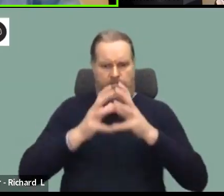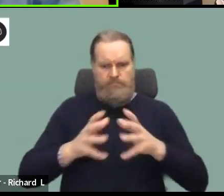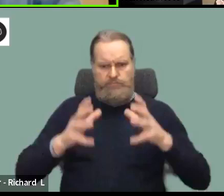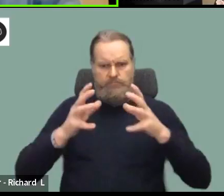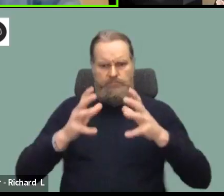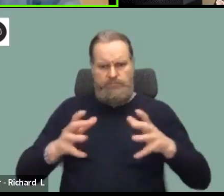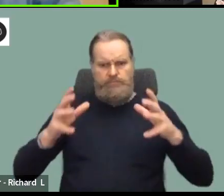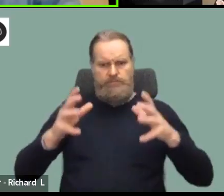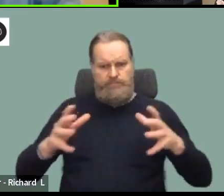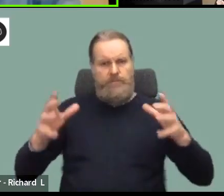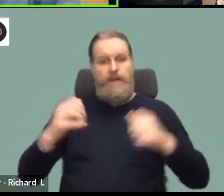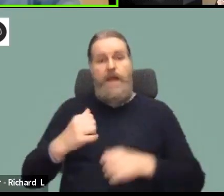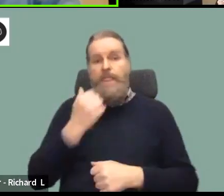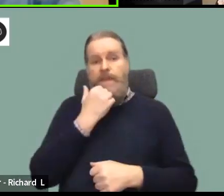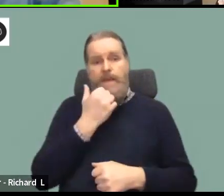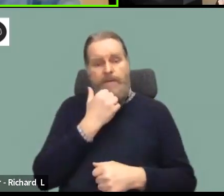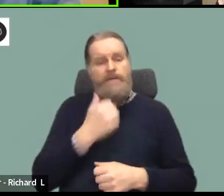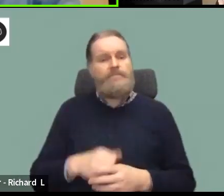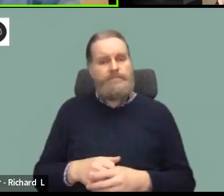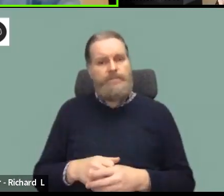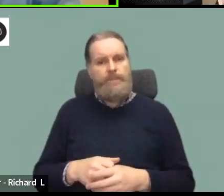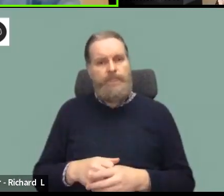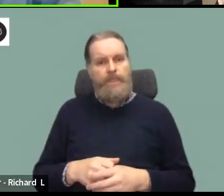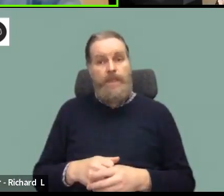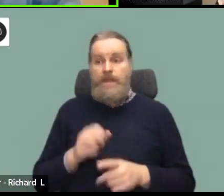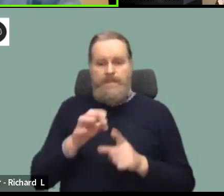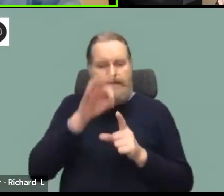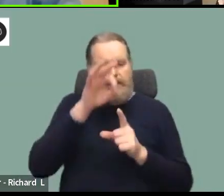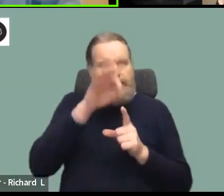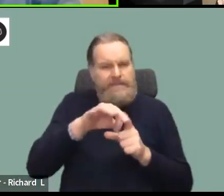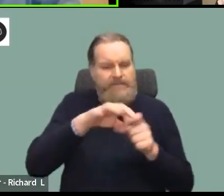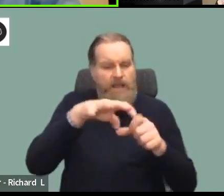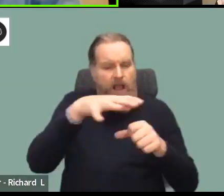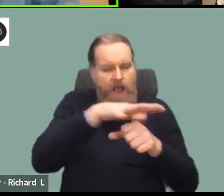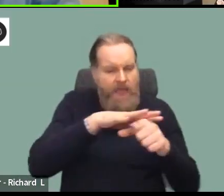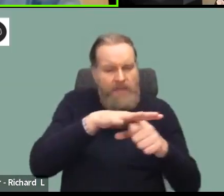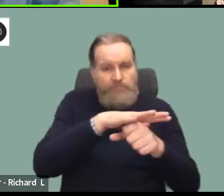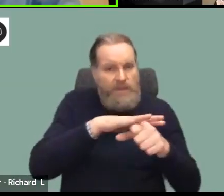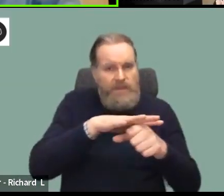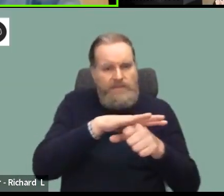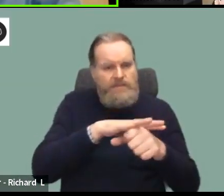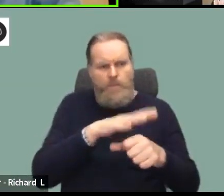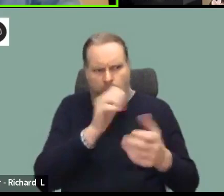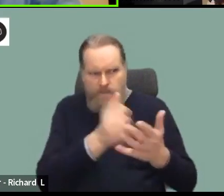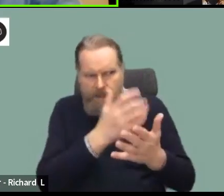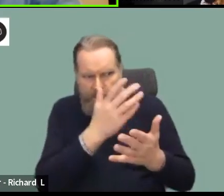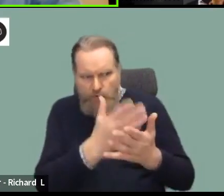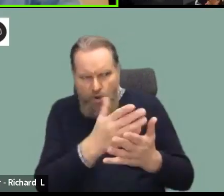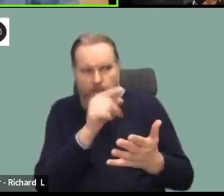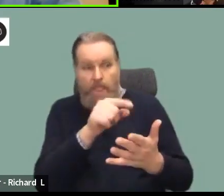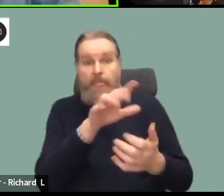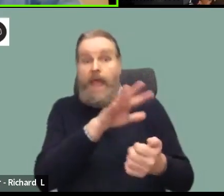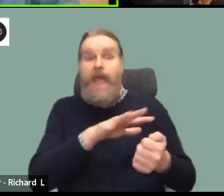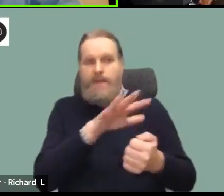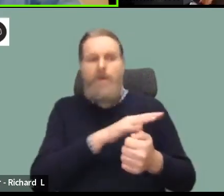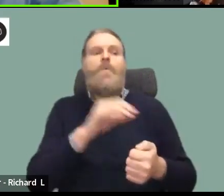the Union more. more. As a result, and that included some of the target reduction areas. I think I think we want to make sure.